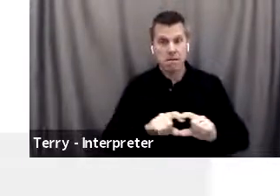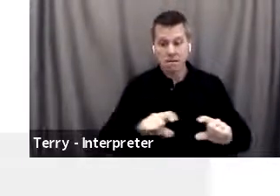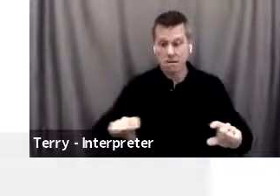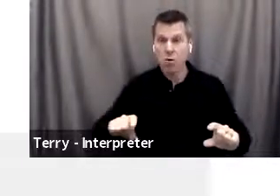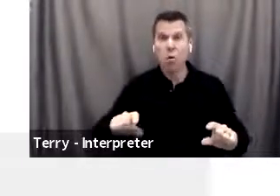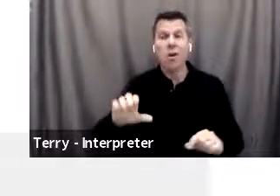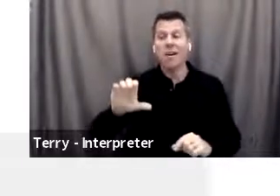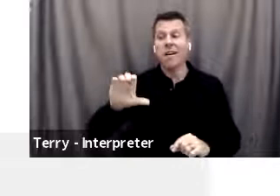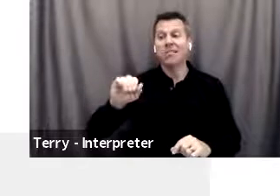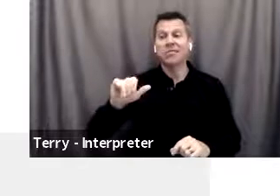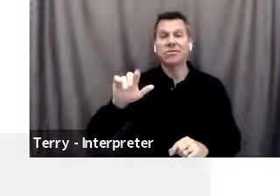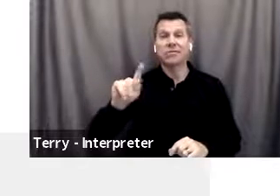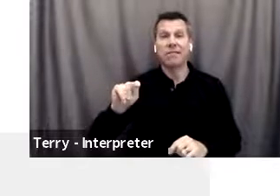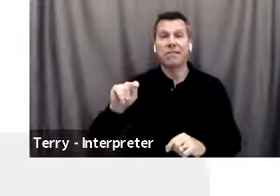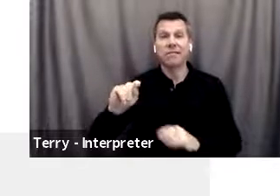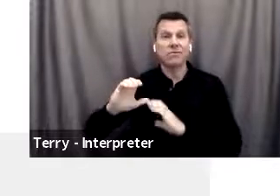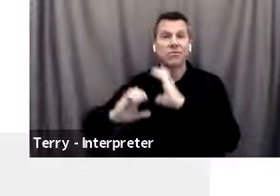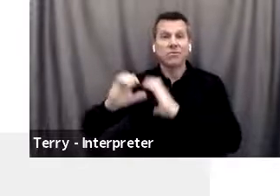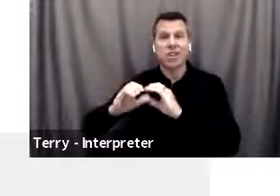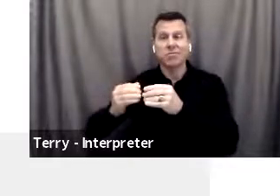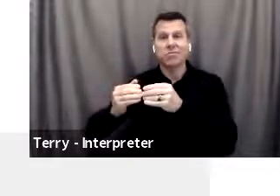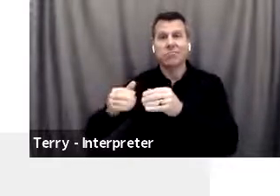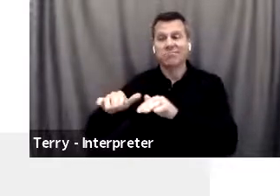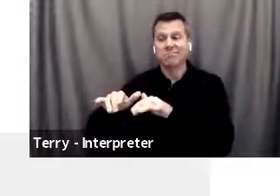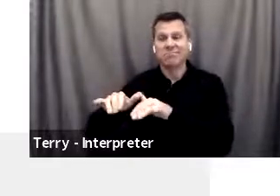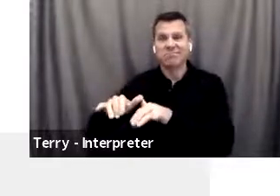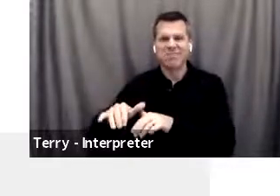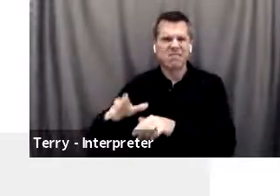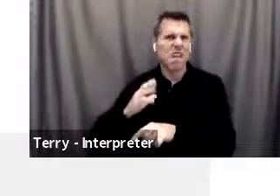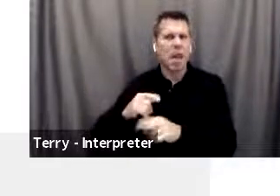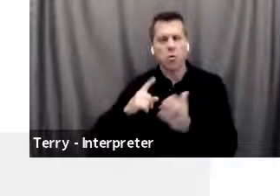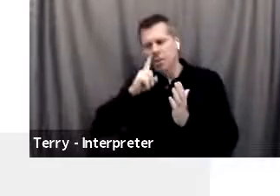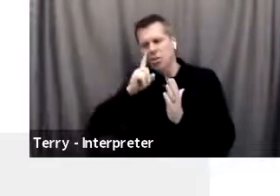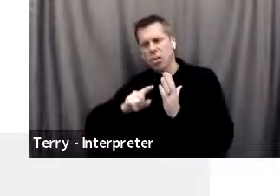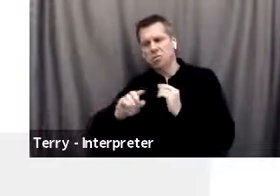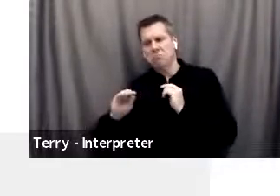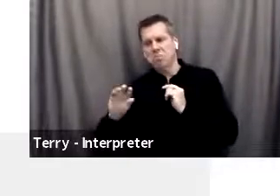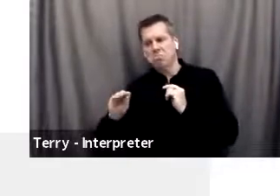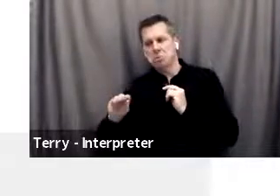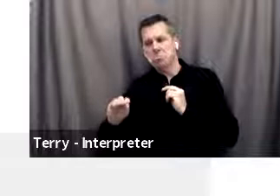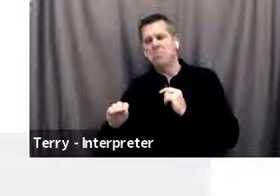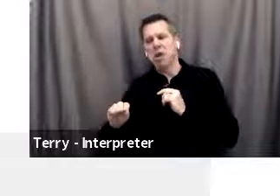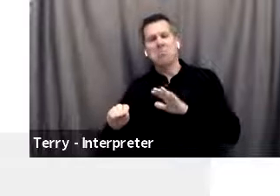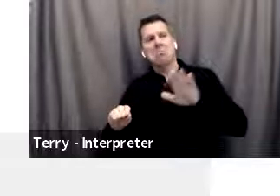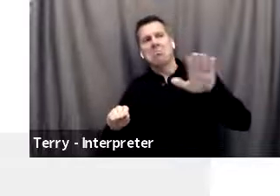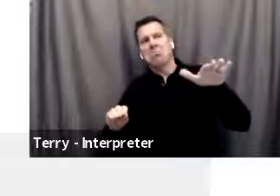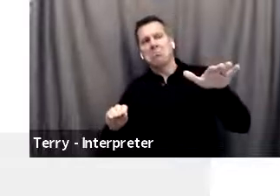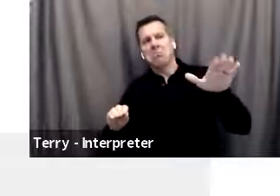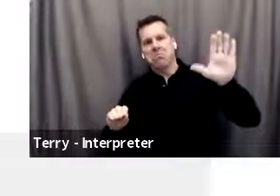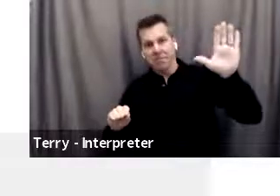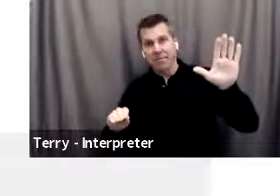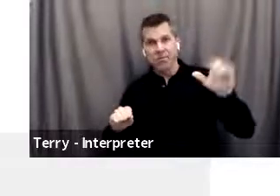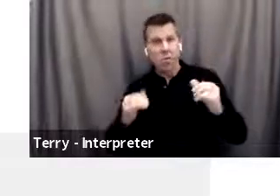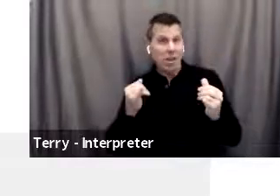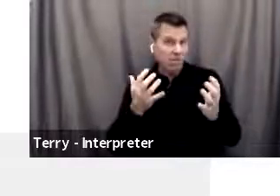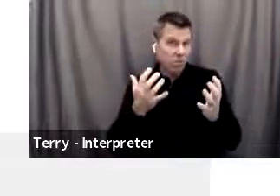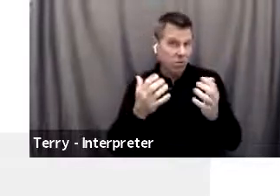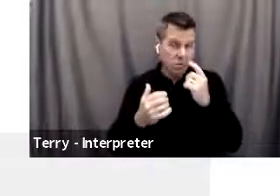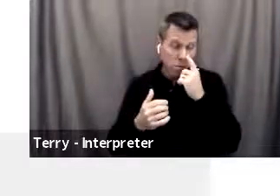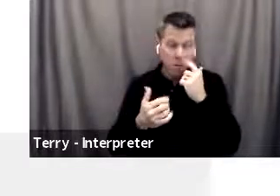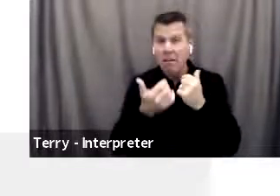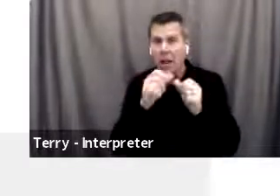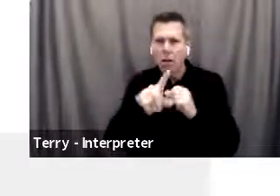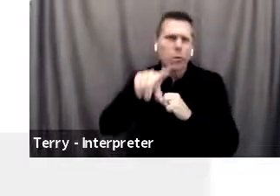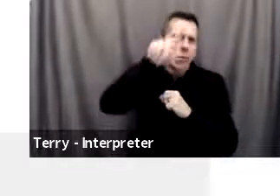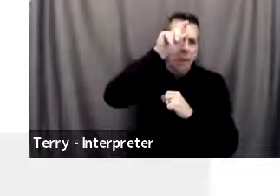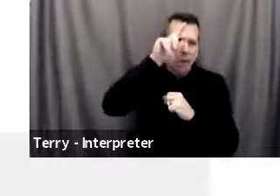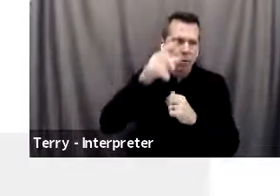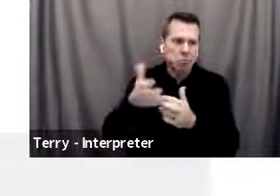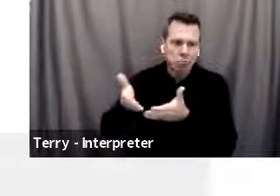or leave questions and comments. And I will be monitoring the chat box. So if you have any questions, I will definitely go ahead and